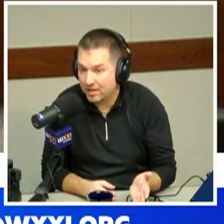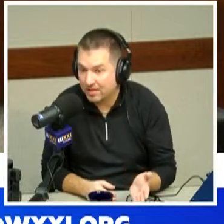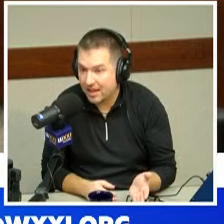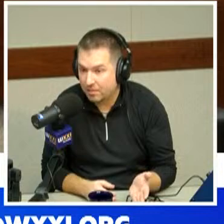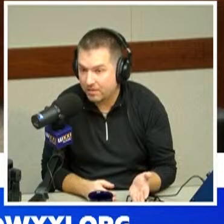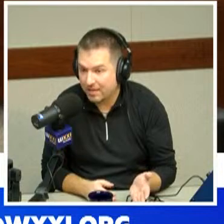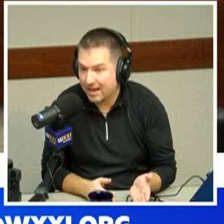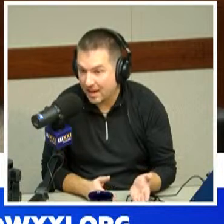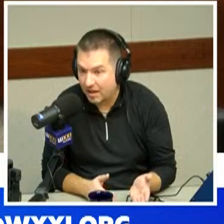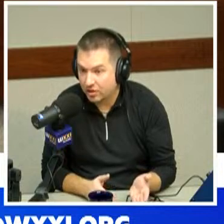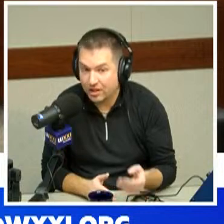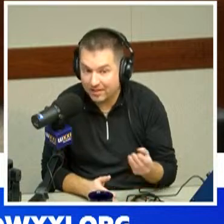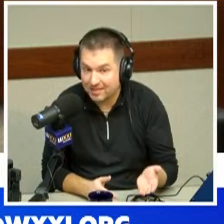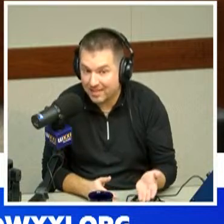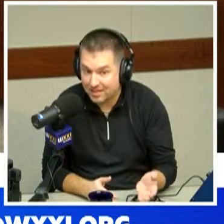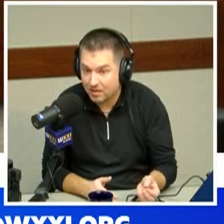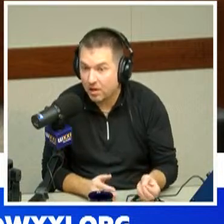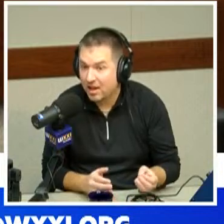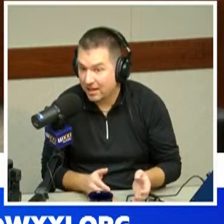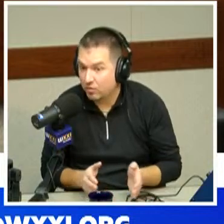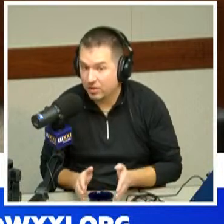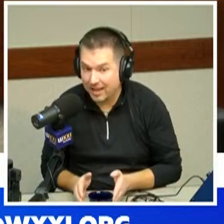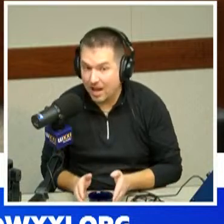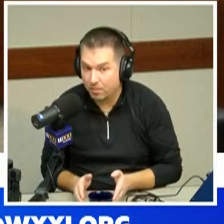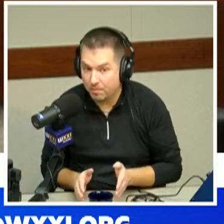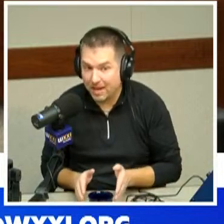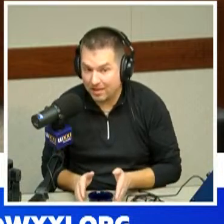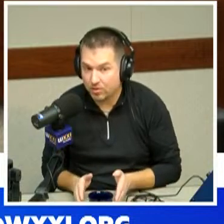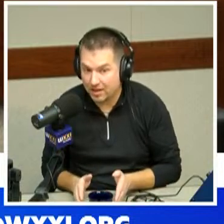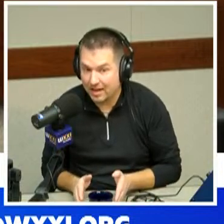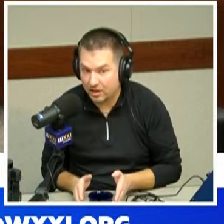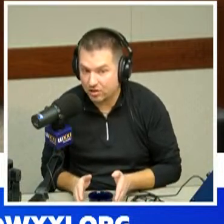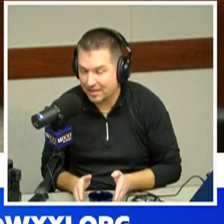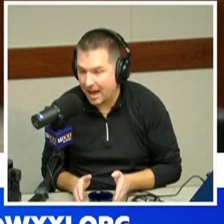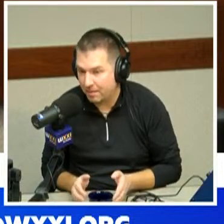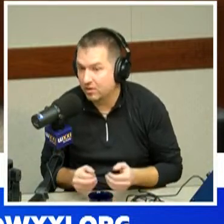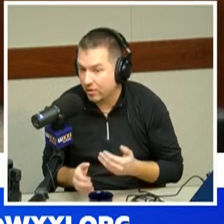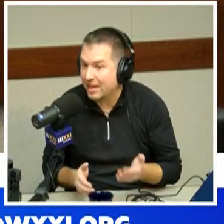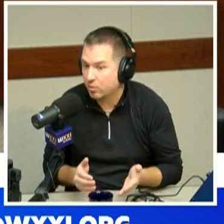this type of technology in this system can really help make those connections happen so that's where